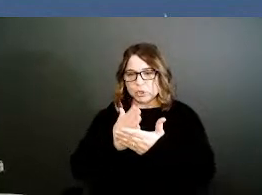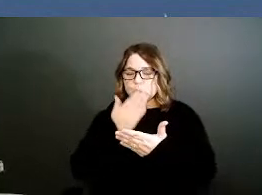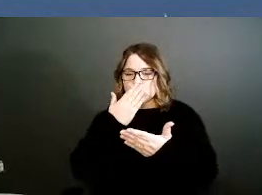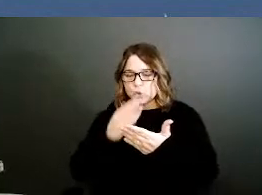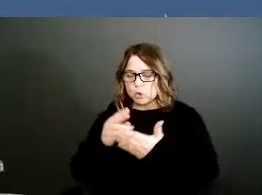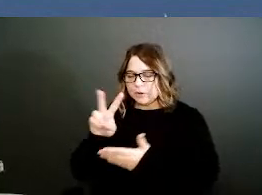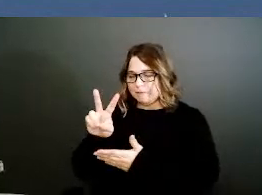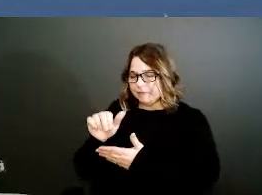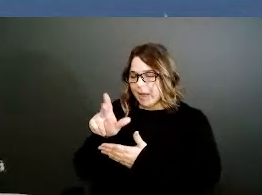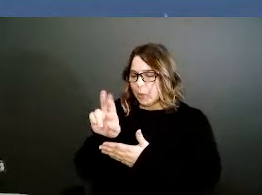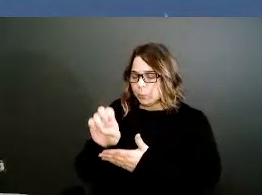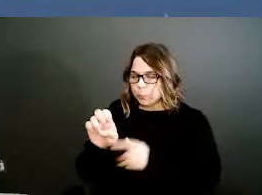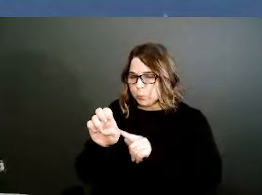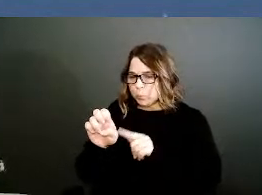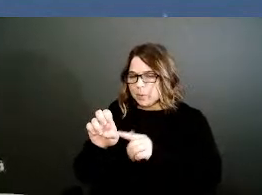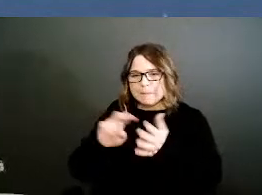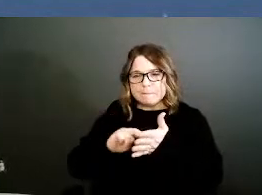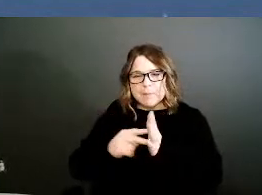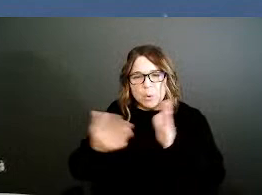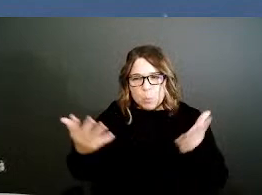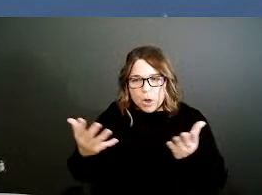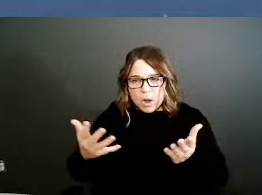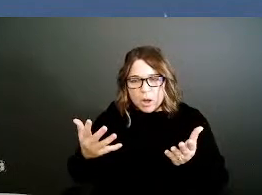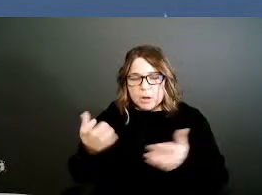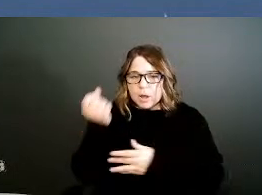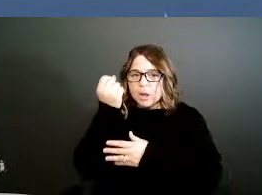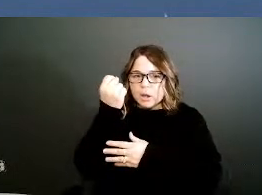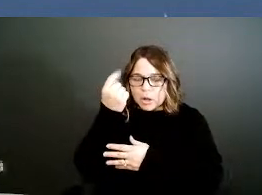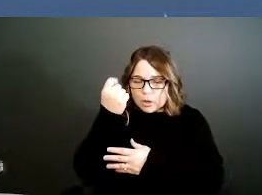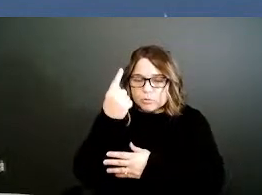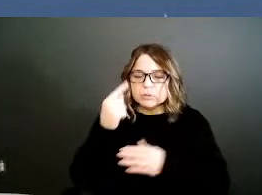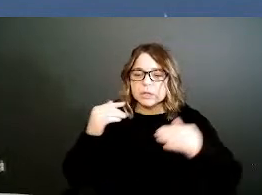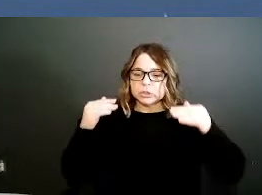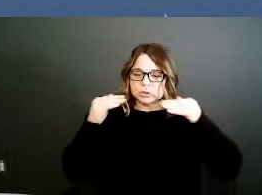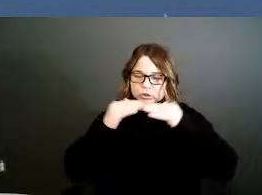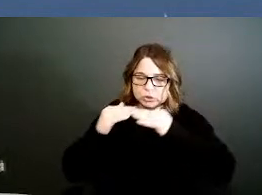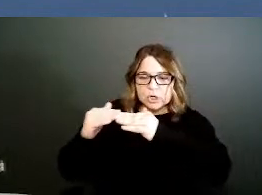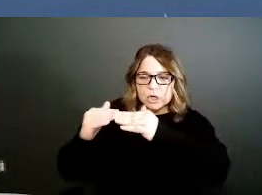WELL, IT SHOULD BE UNDERSTOOD IN TERMS OF JUSTICE AND FAIRNESS FOR ALL MEMBERS OF THE